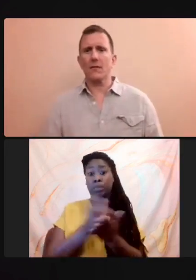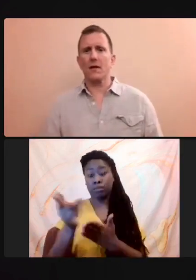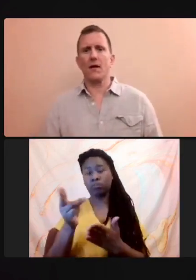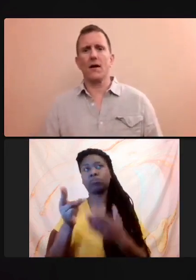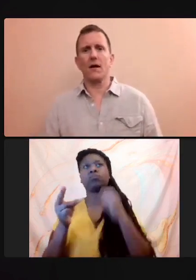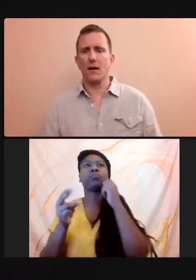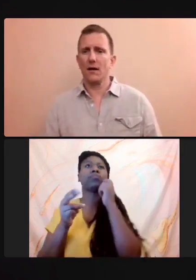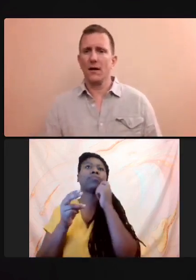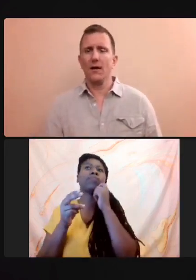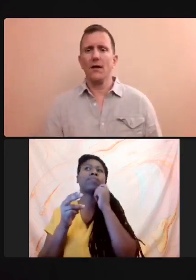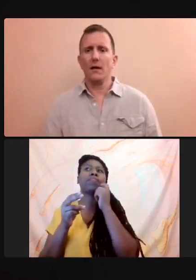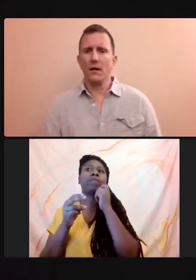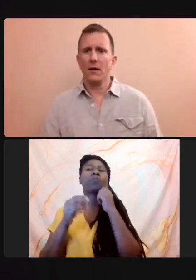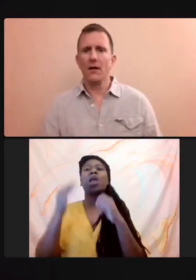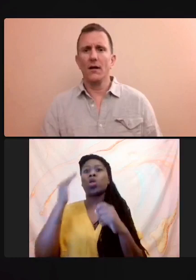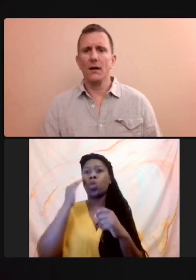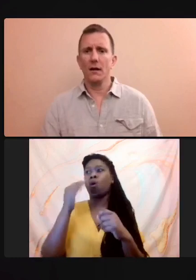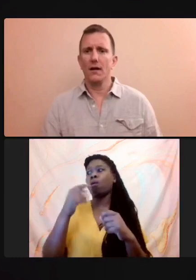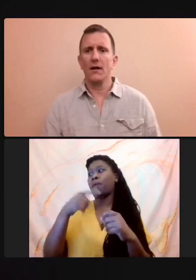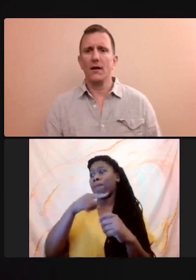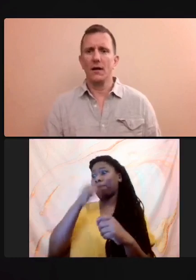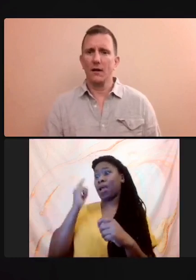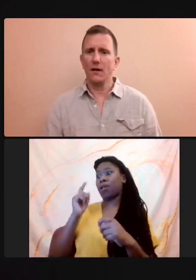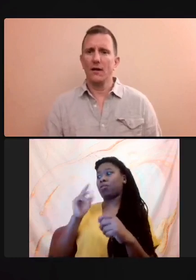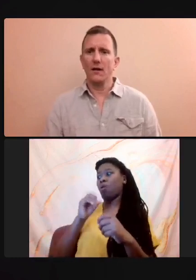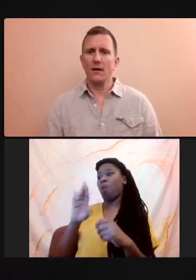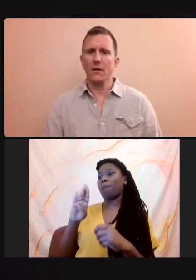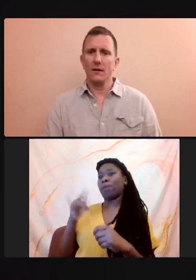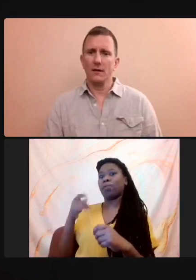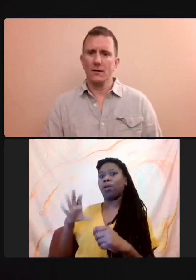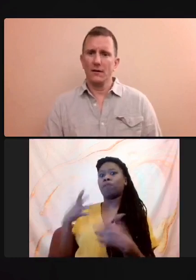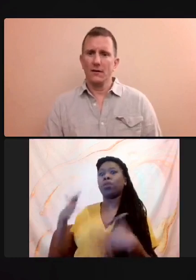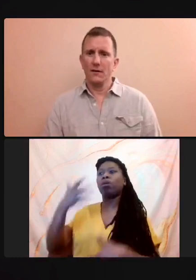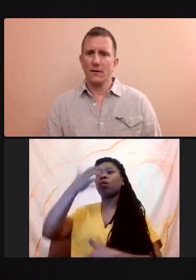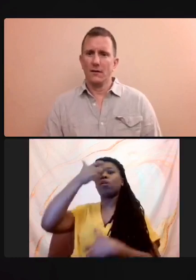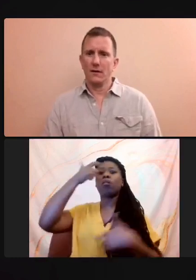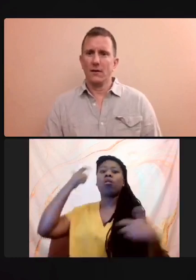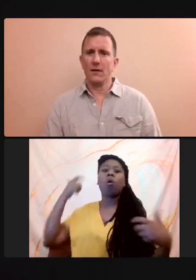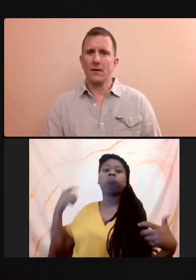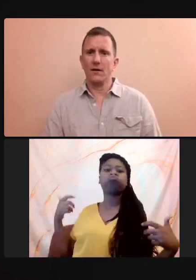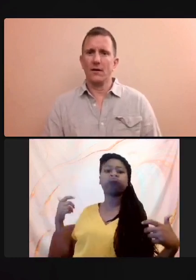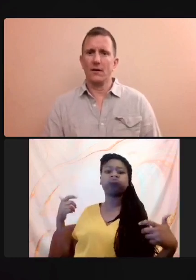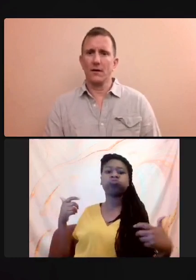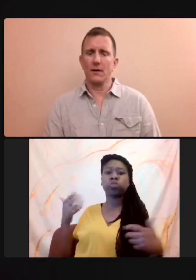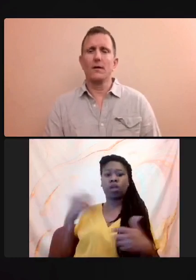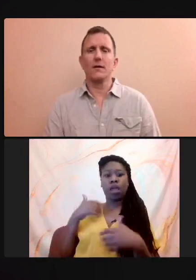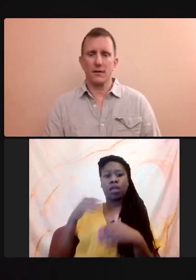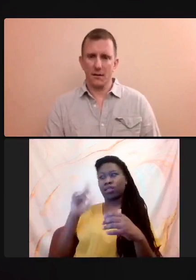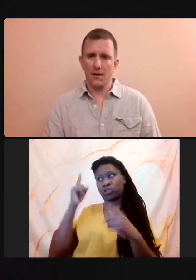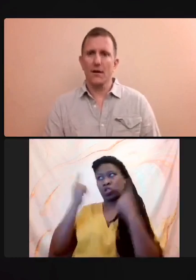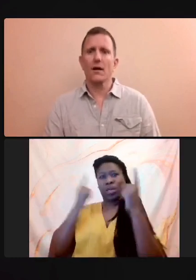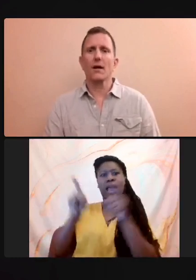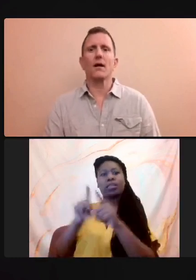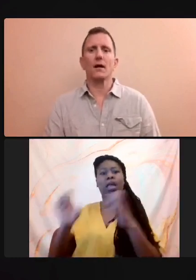should they not only look for hearing interpreters and deaf interpreters to get that cultural perspective difference?